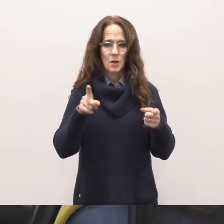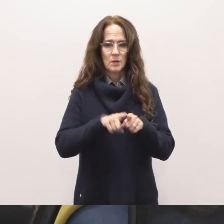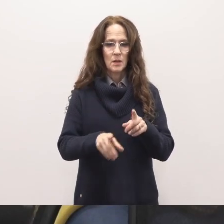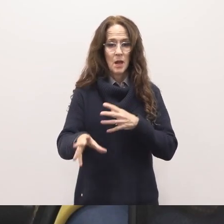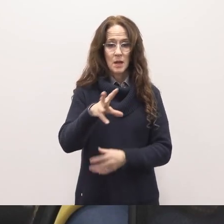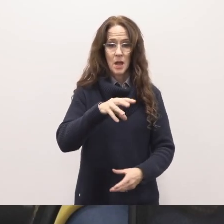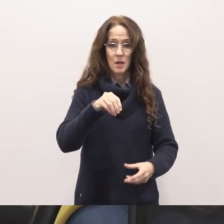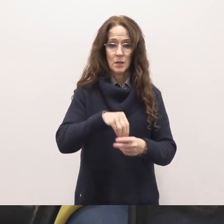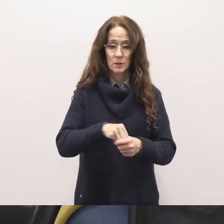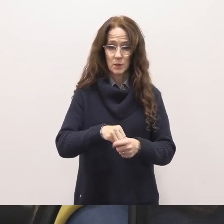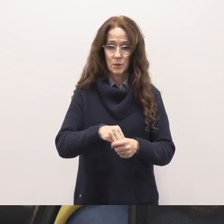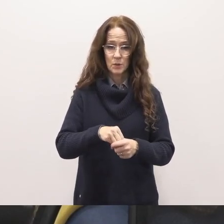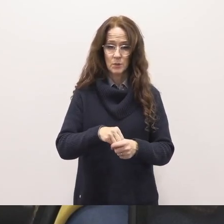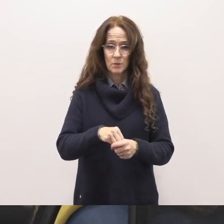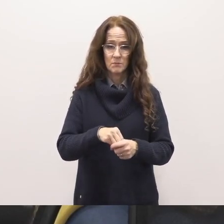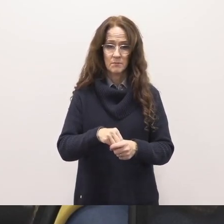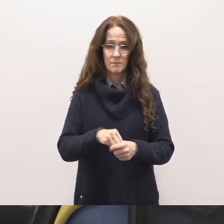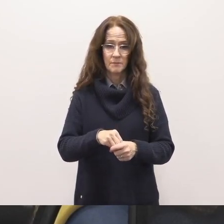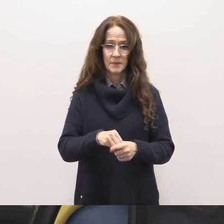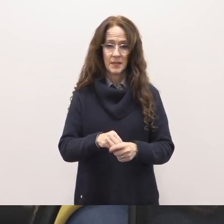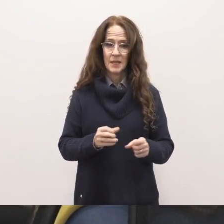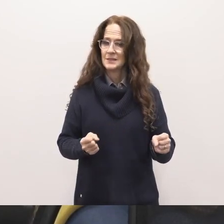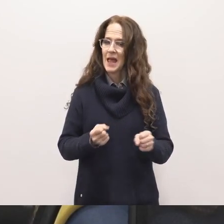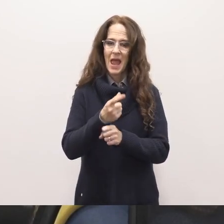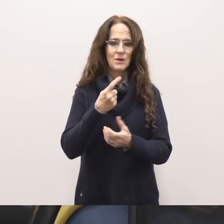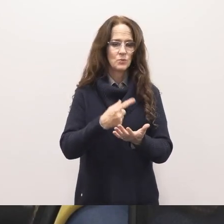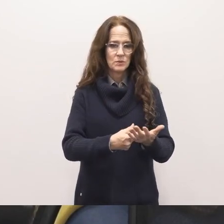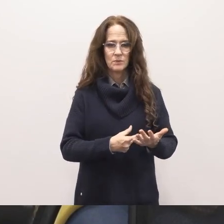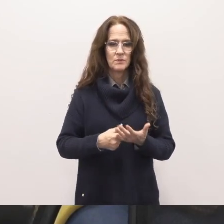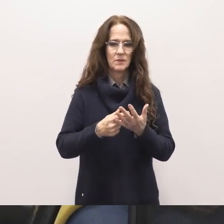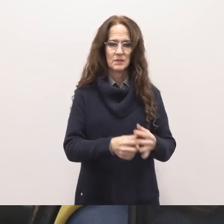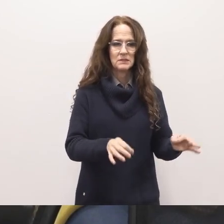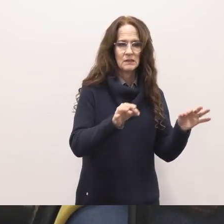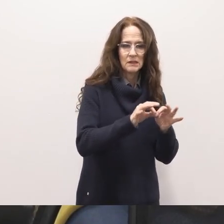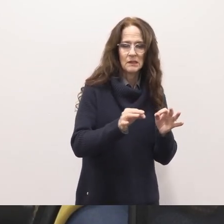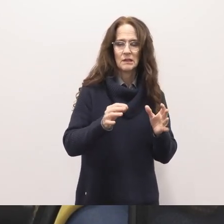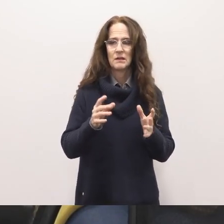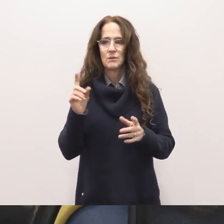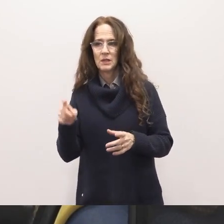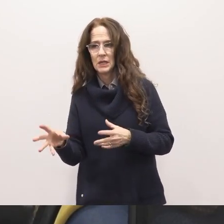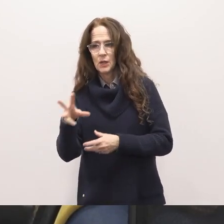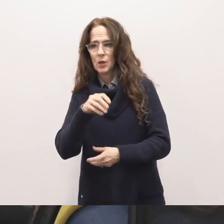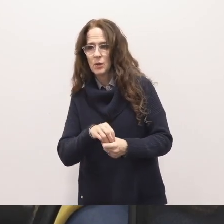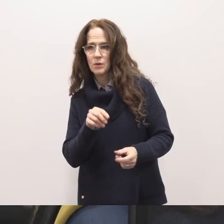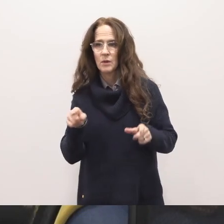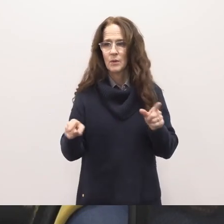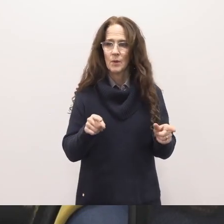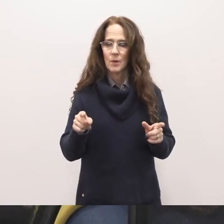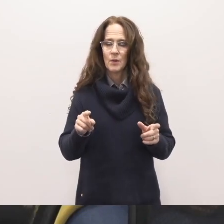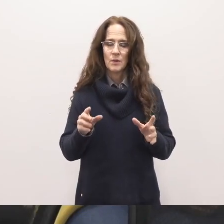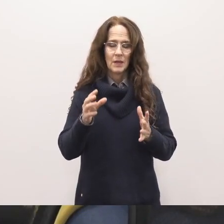And, again, this is an annual discussion of is this significant, is it important, do we need to include it in the government-wide statements or not,